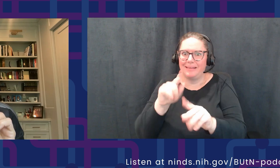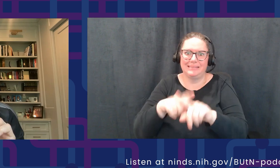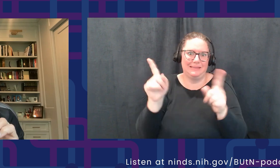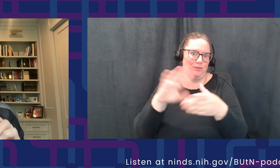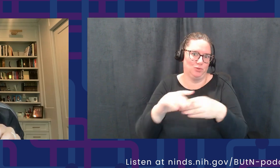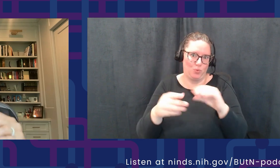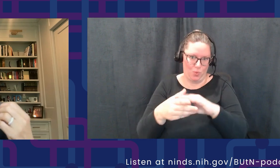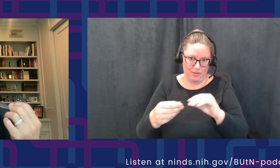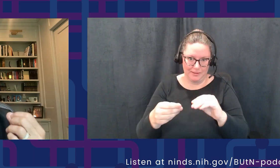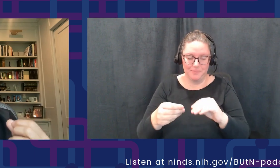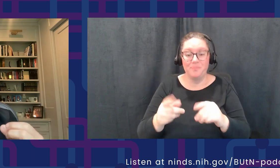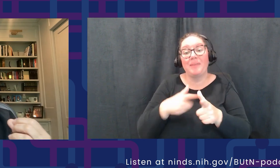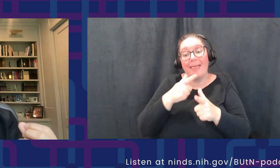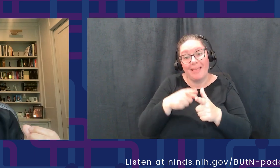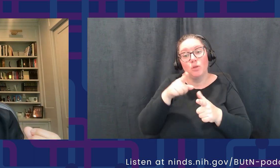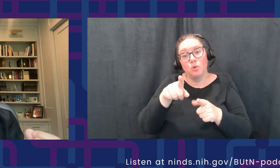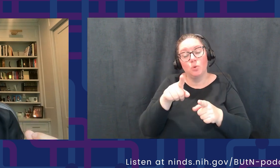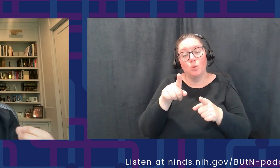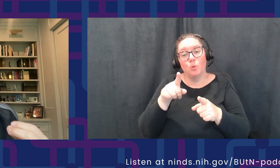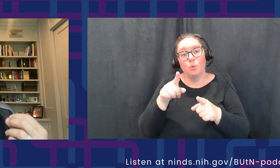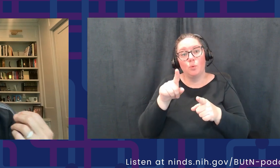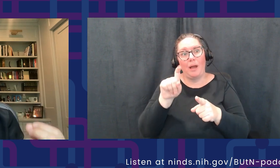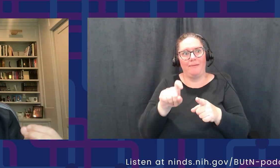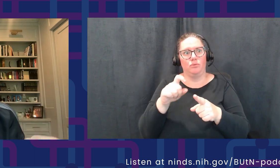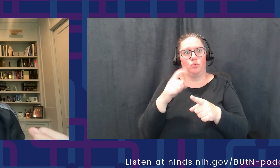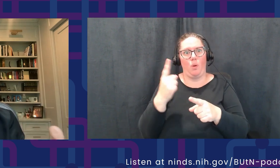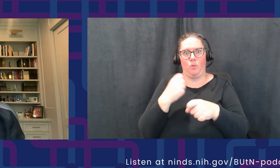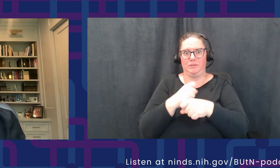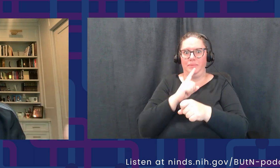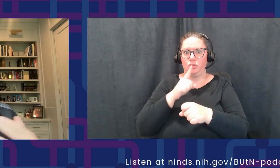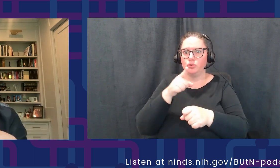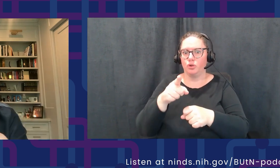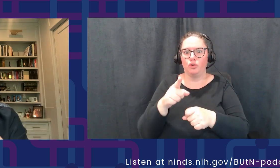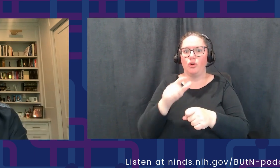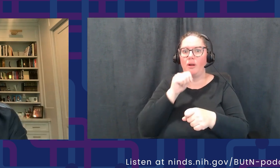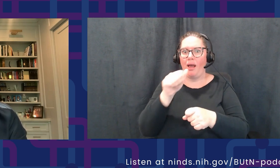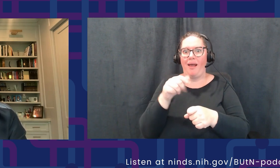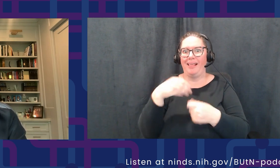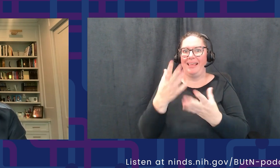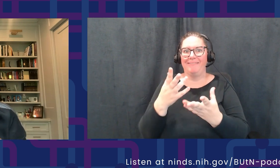And then you have to always make sure you're not giving a canned talk. I cannot give a canned talk.